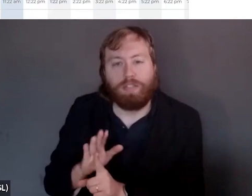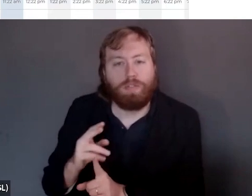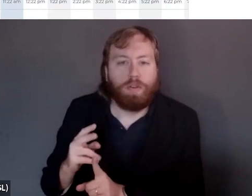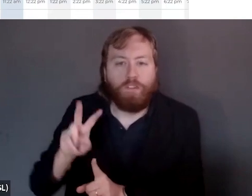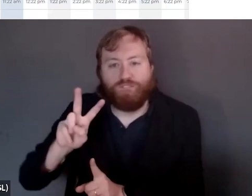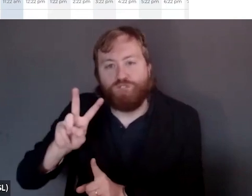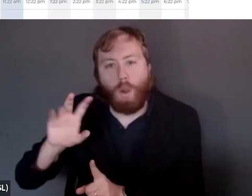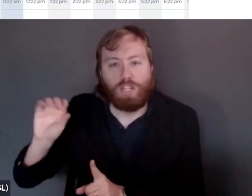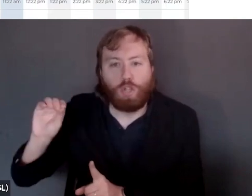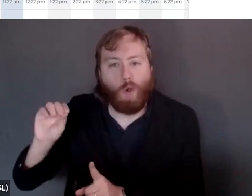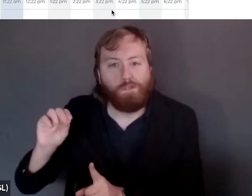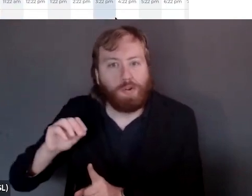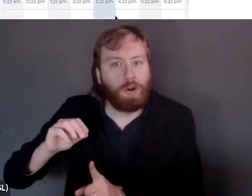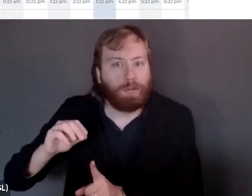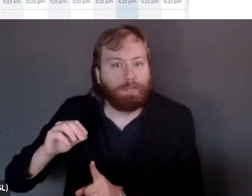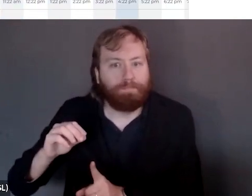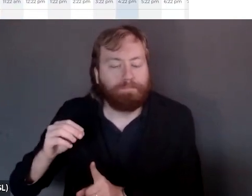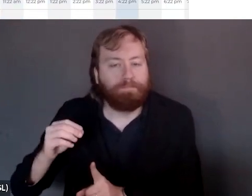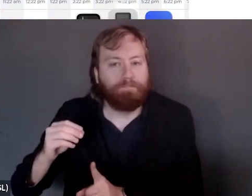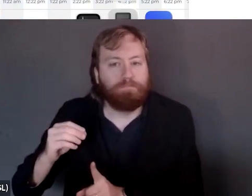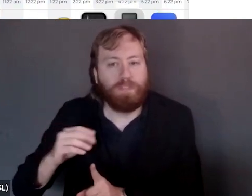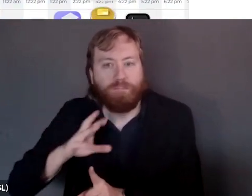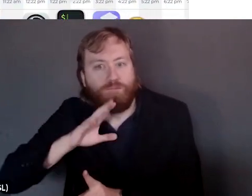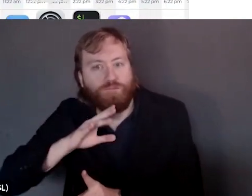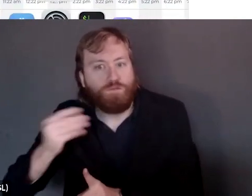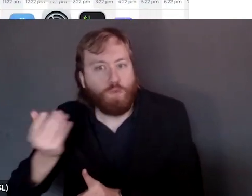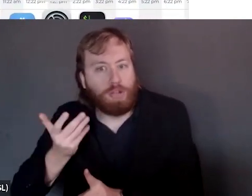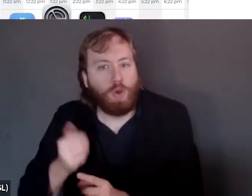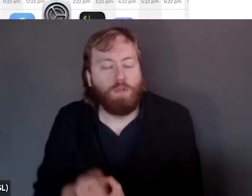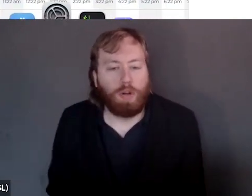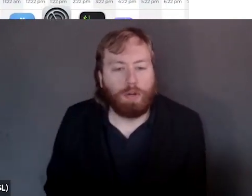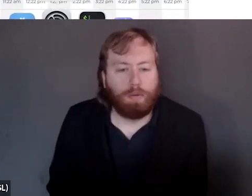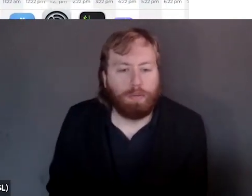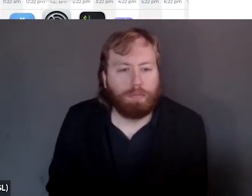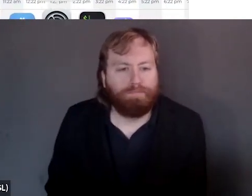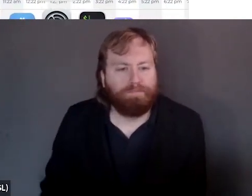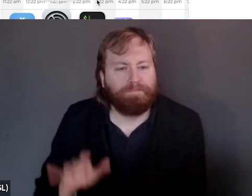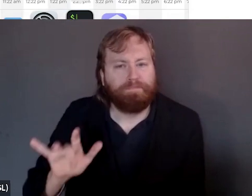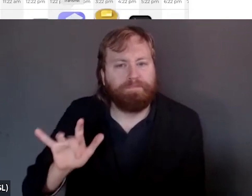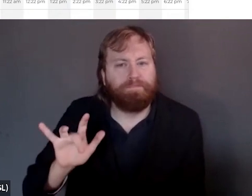Wouldn't you know it? My screen reader is not opening at the moment. Let me go pull that up real quick